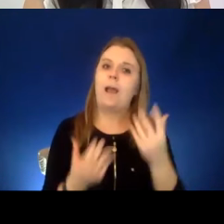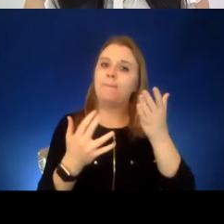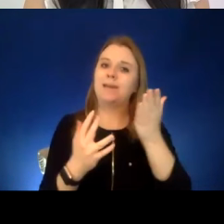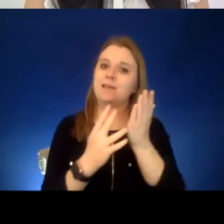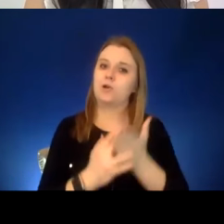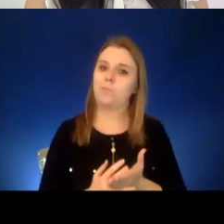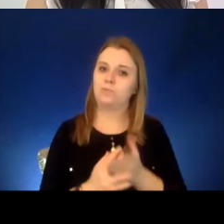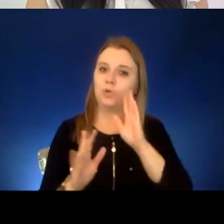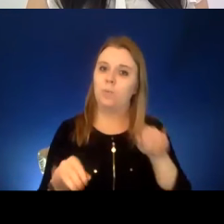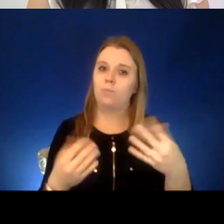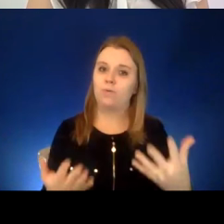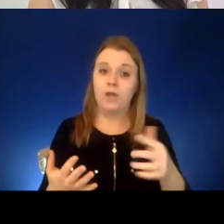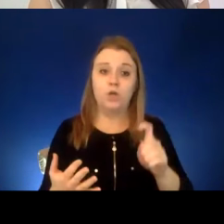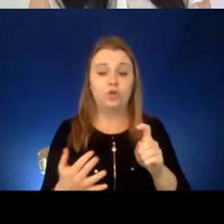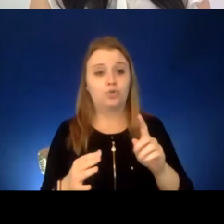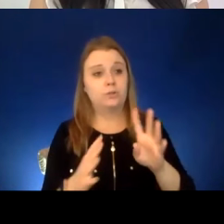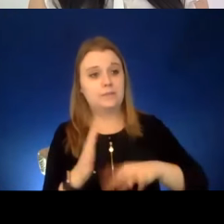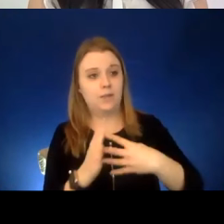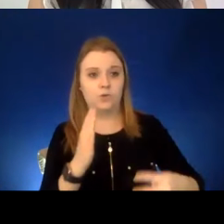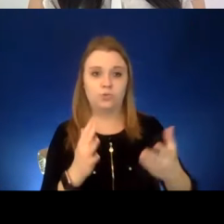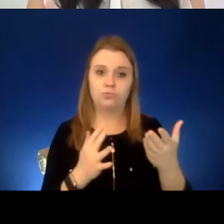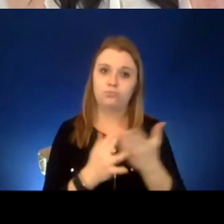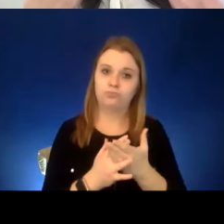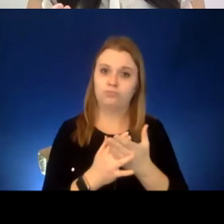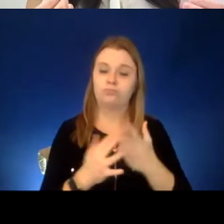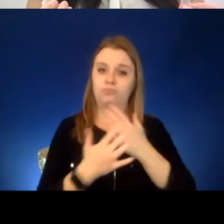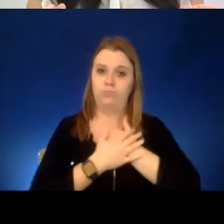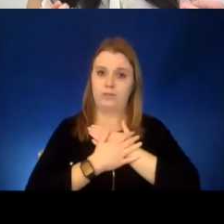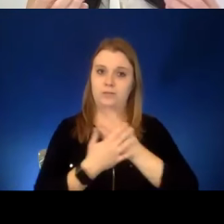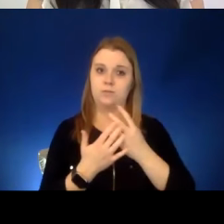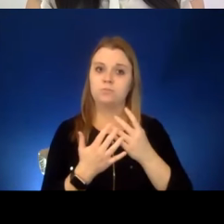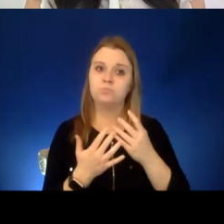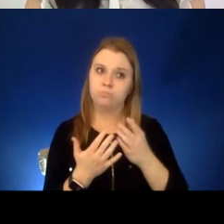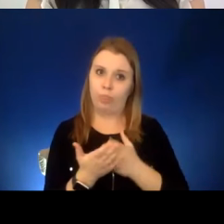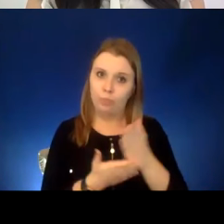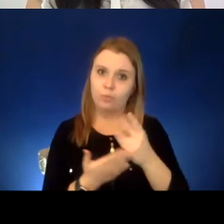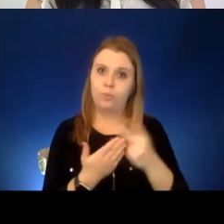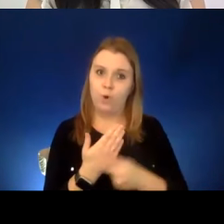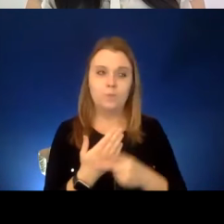You should schedule rest breaks throughout the programming, just so that they can kind of take cognitive breaks and rest.